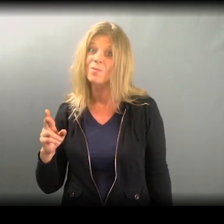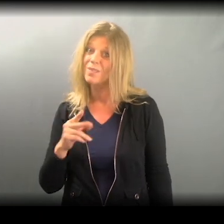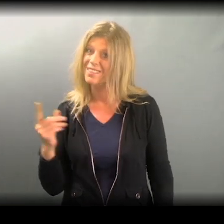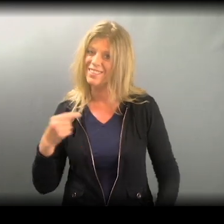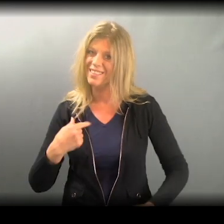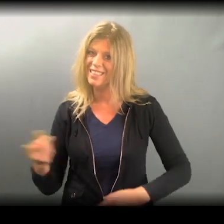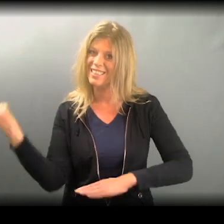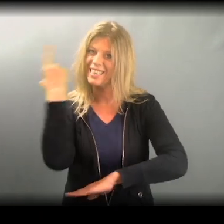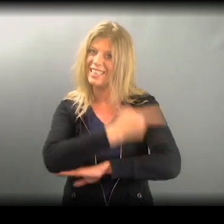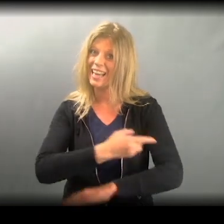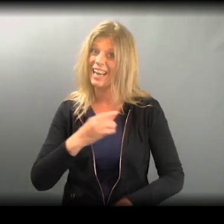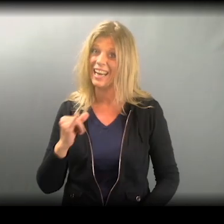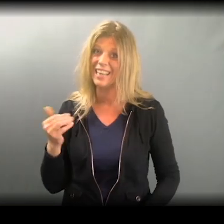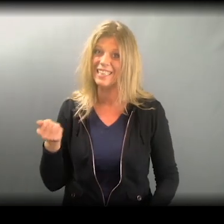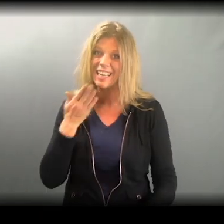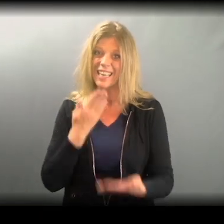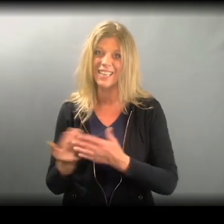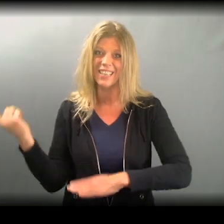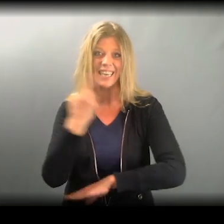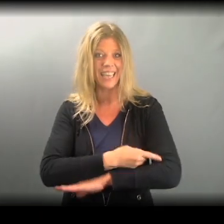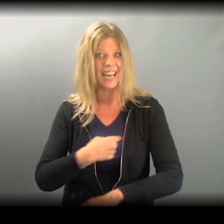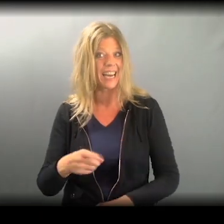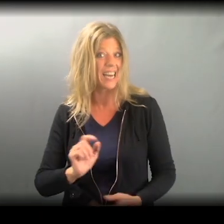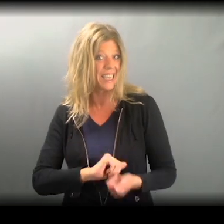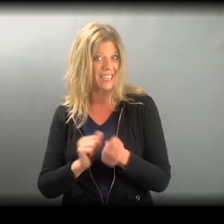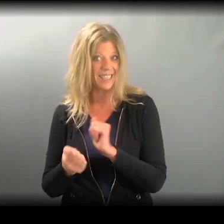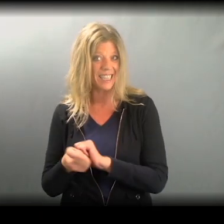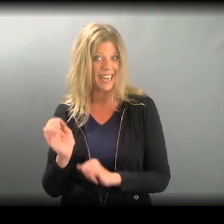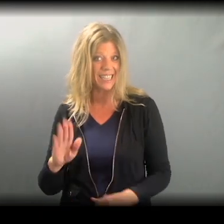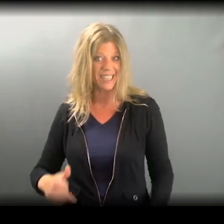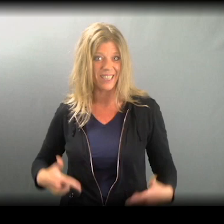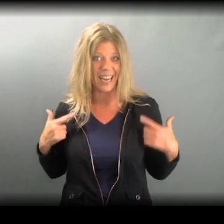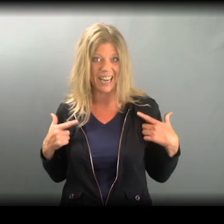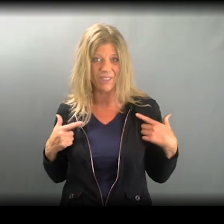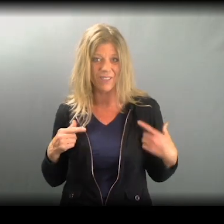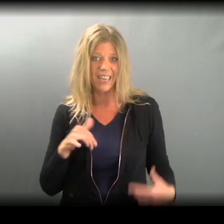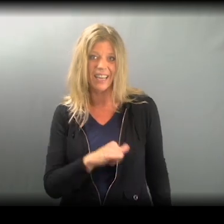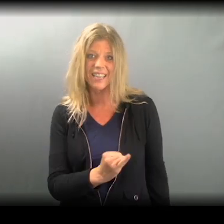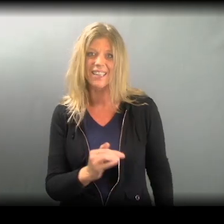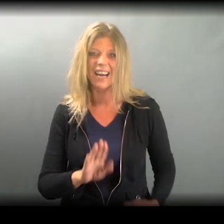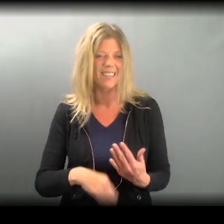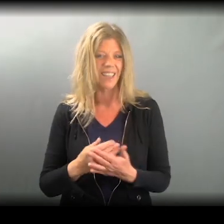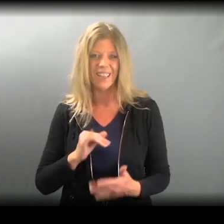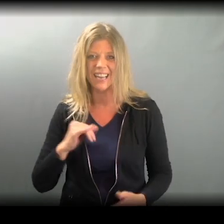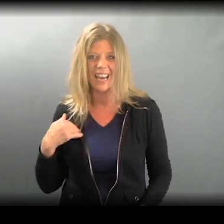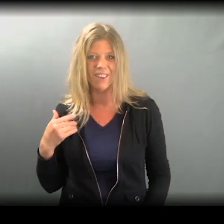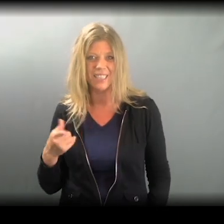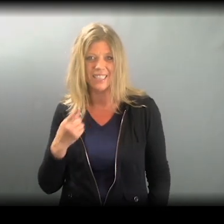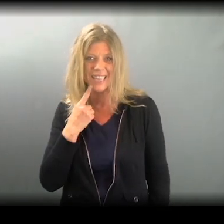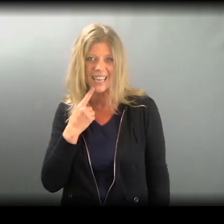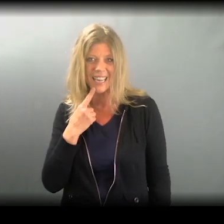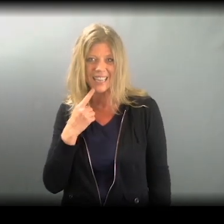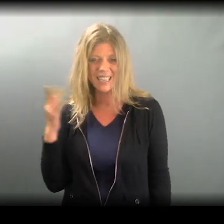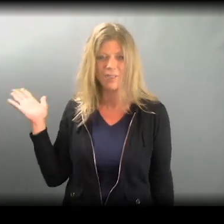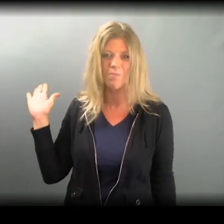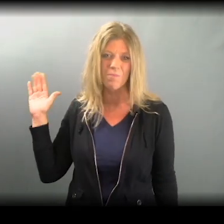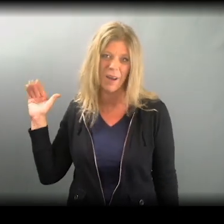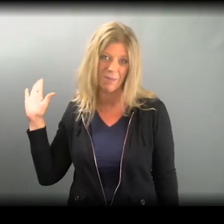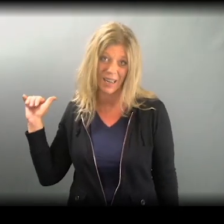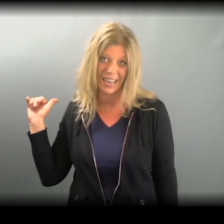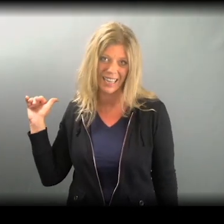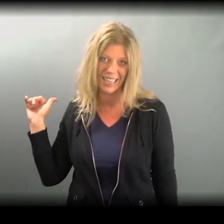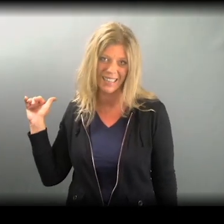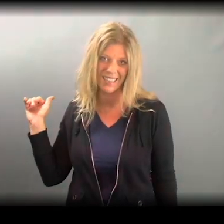Today is a good day to change your life. That's all I have to say. Bye-bye!